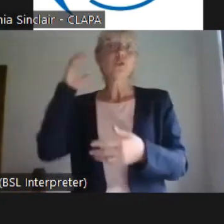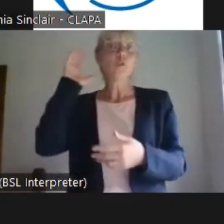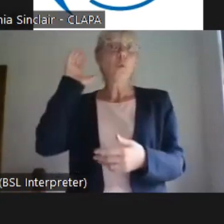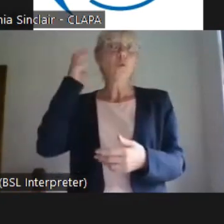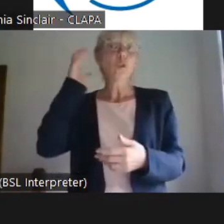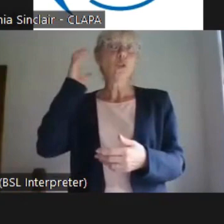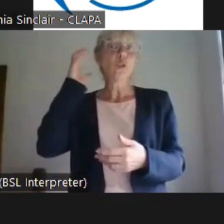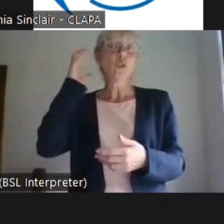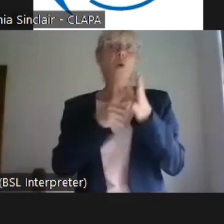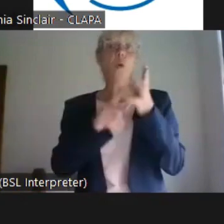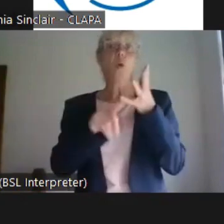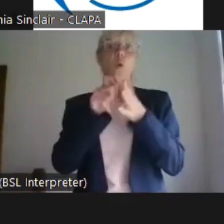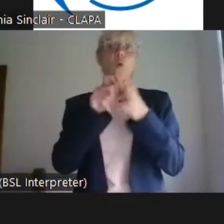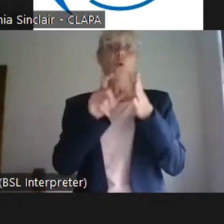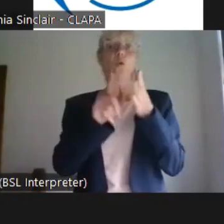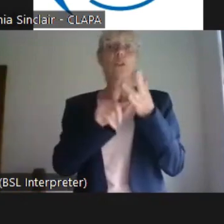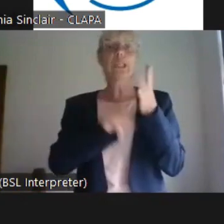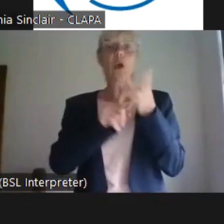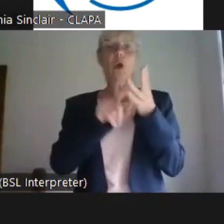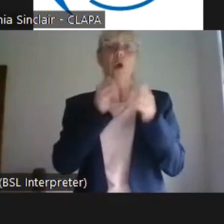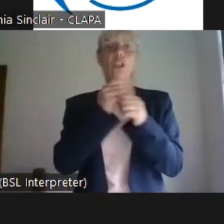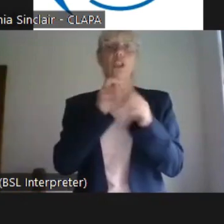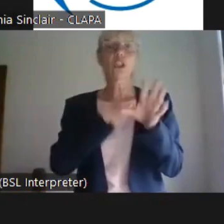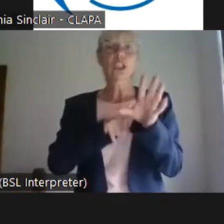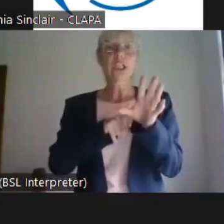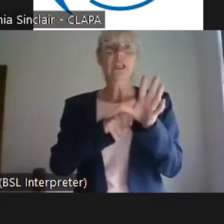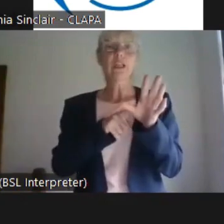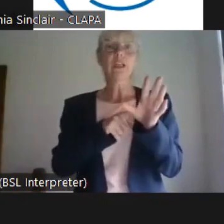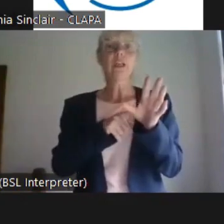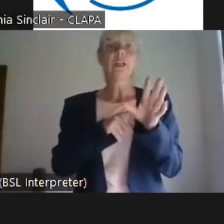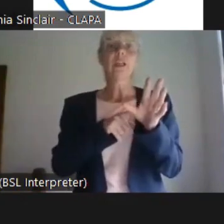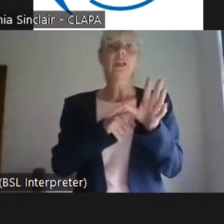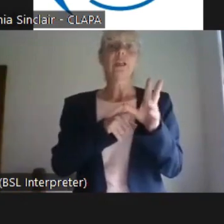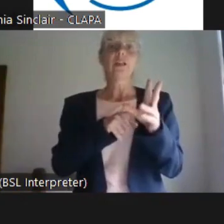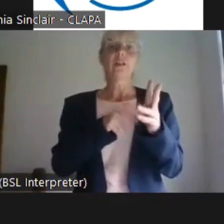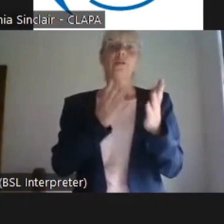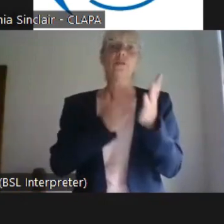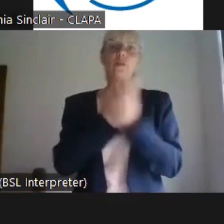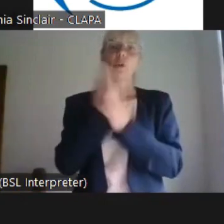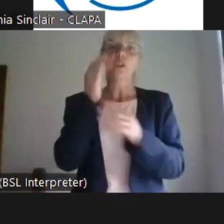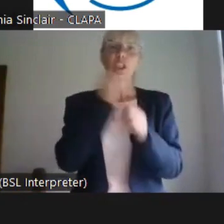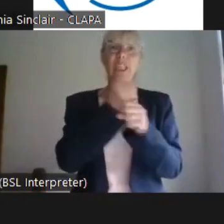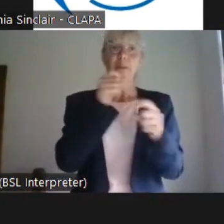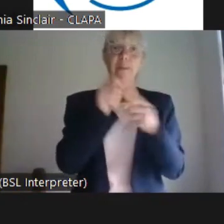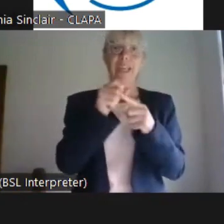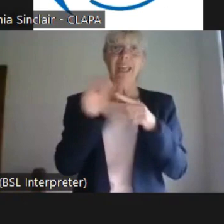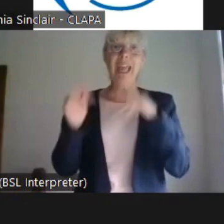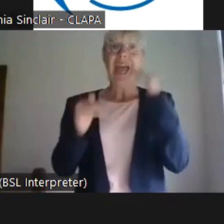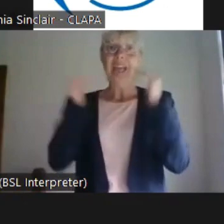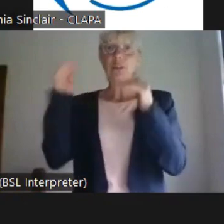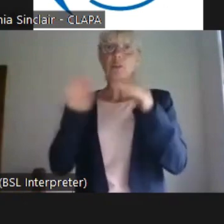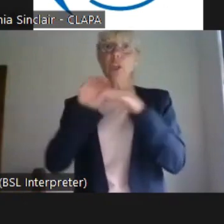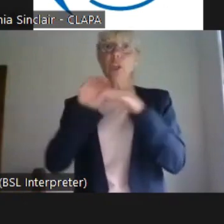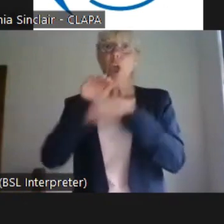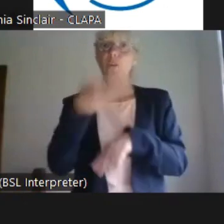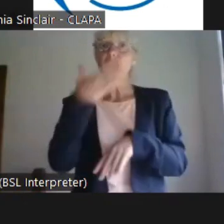um through your GP if it's adults um then it's if you're over the age of 50 normally um that you can